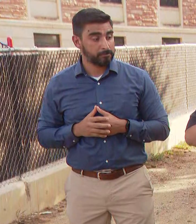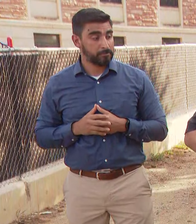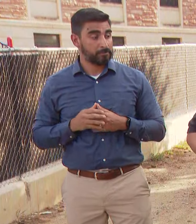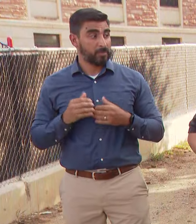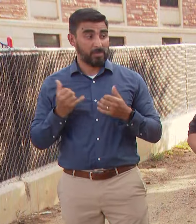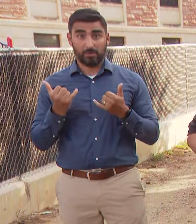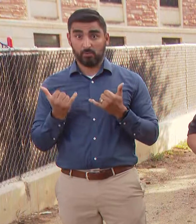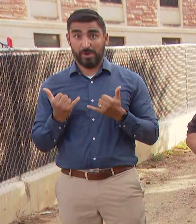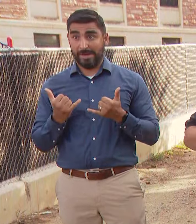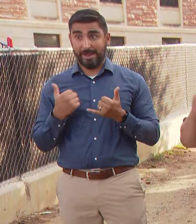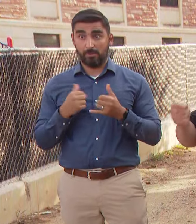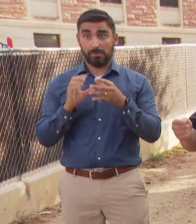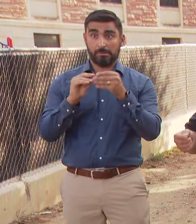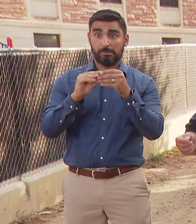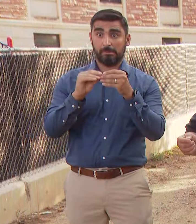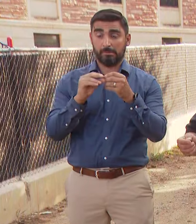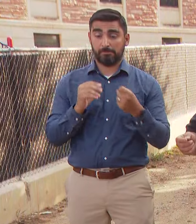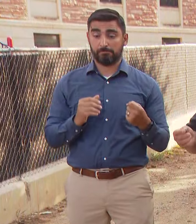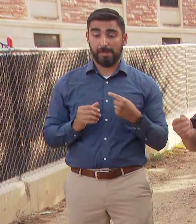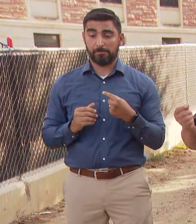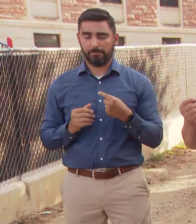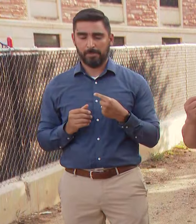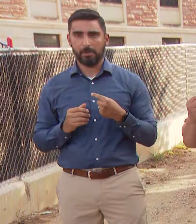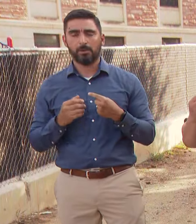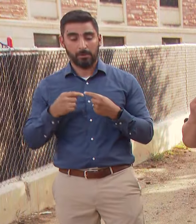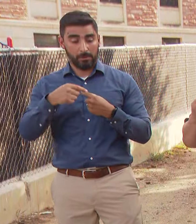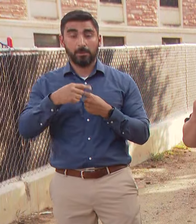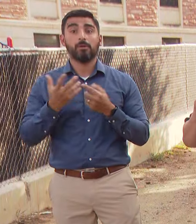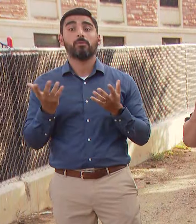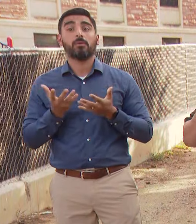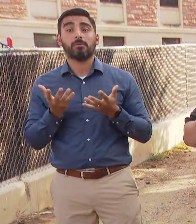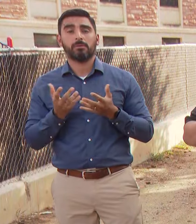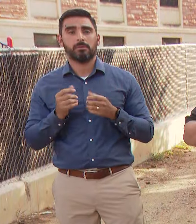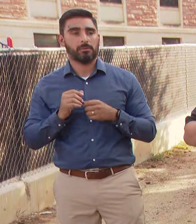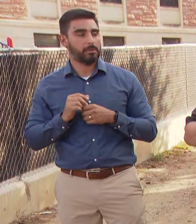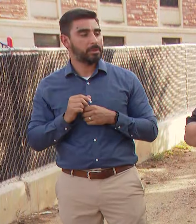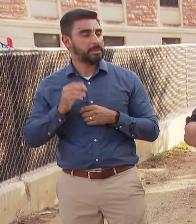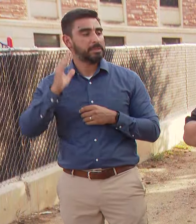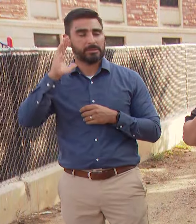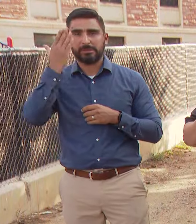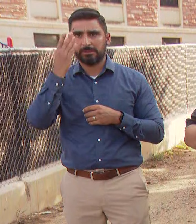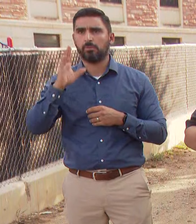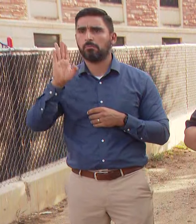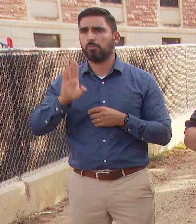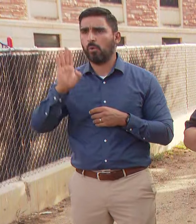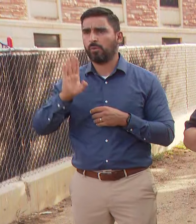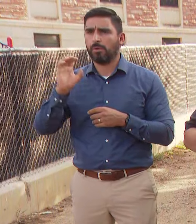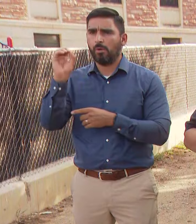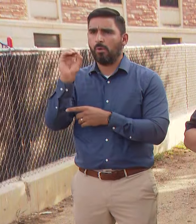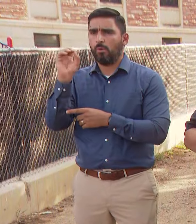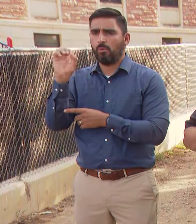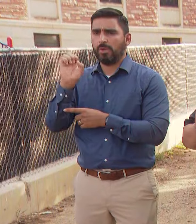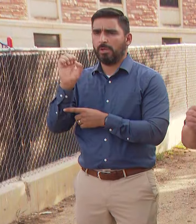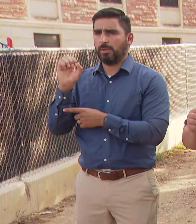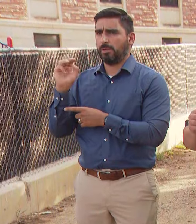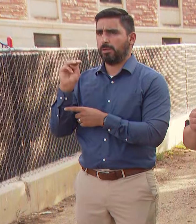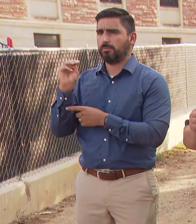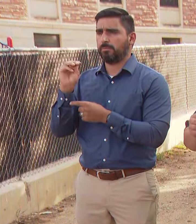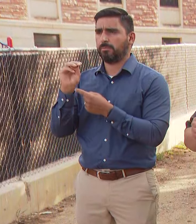we were talking during this press conference is it looks like boulder ODM through our channels have just updated an update to the EVAC